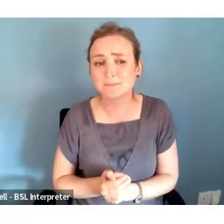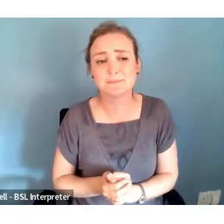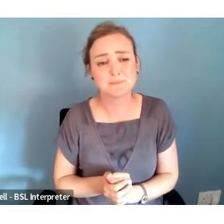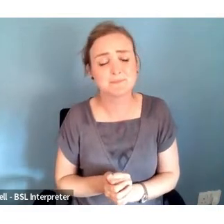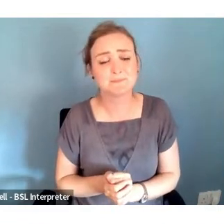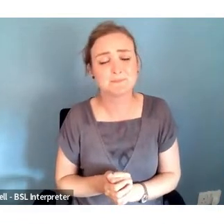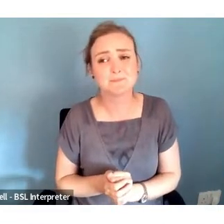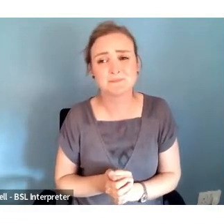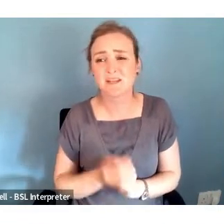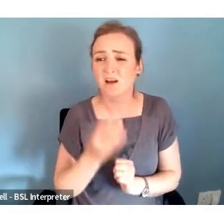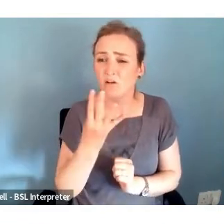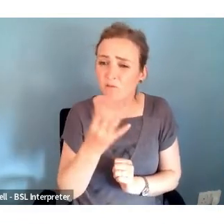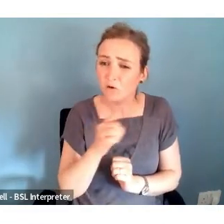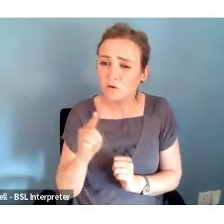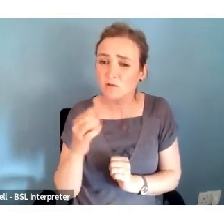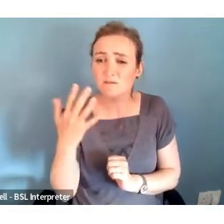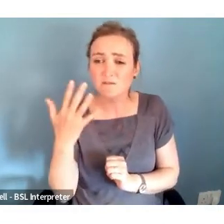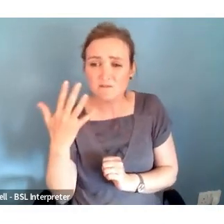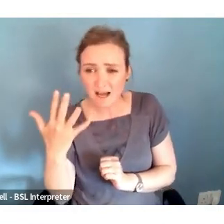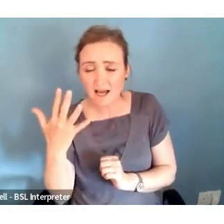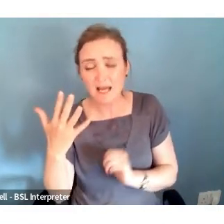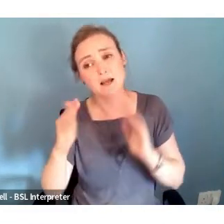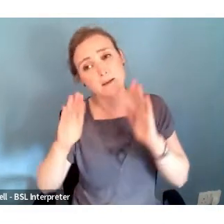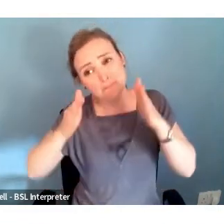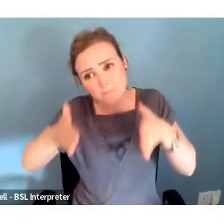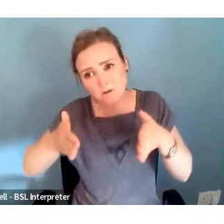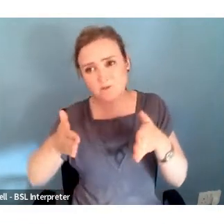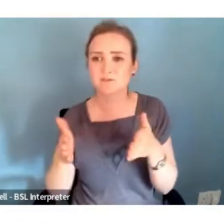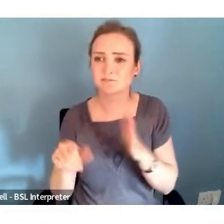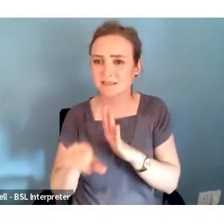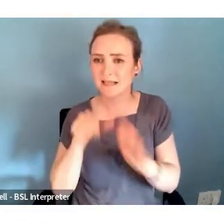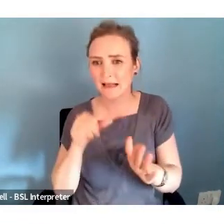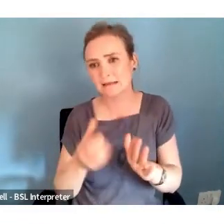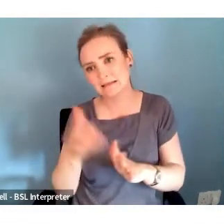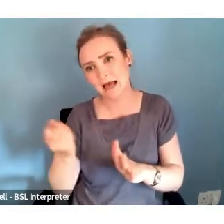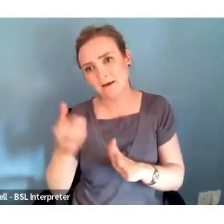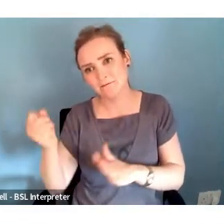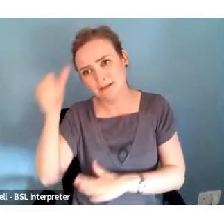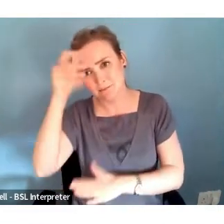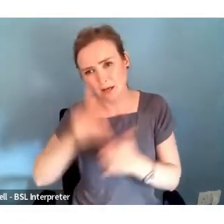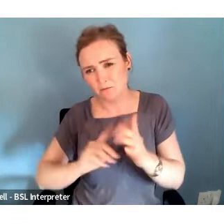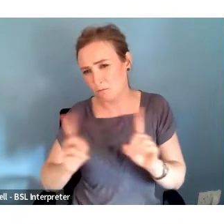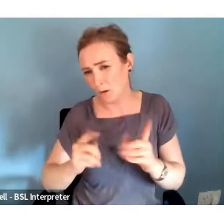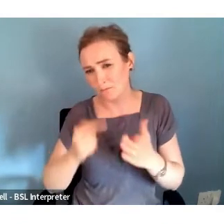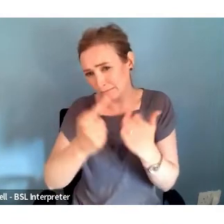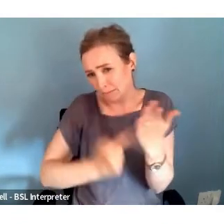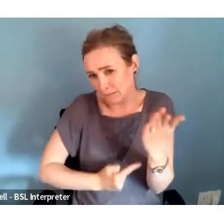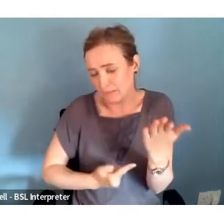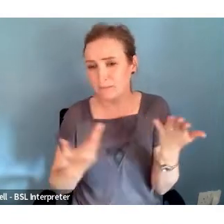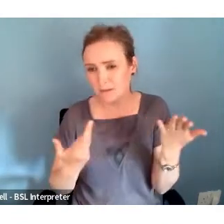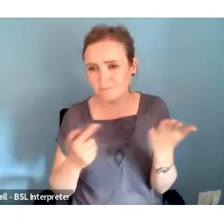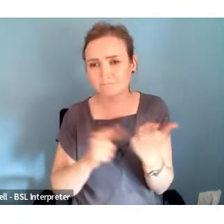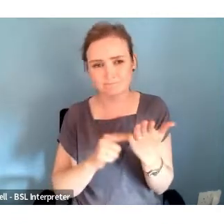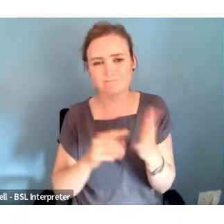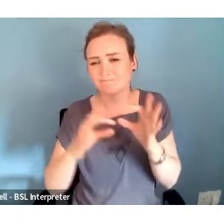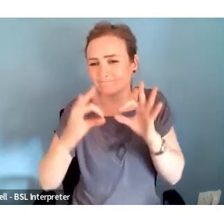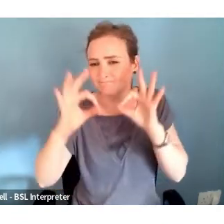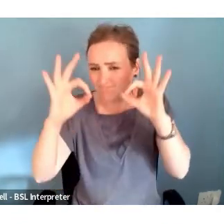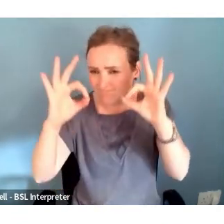Four or five must-haves and make sure they are accurate in the job advert. What are you looking for